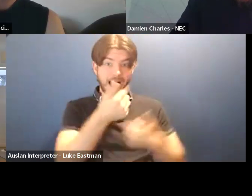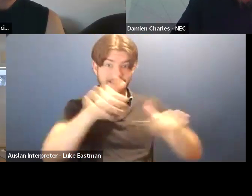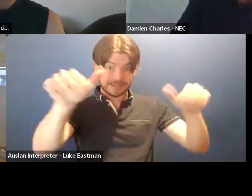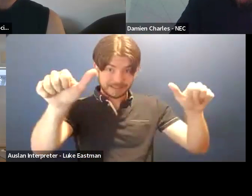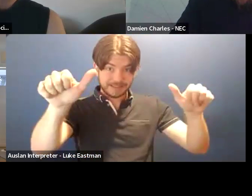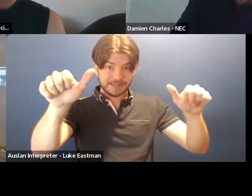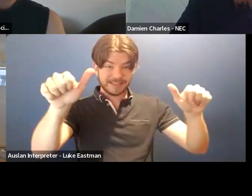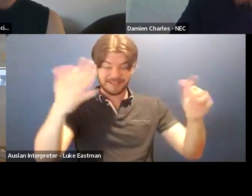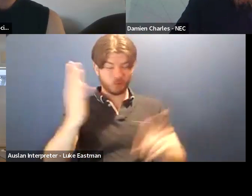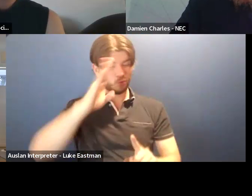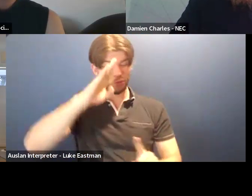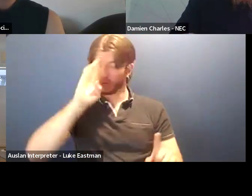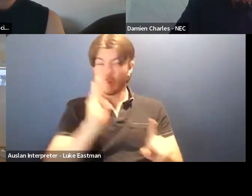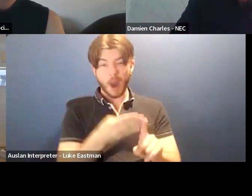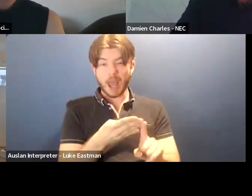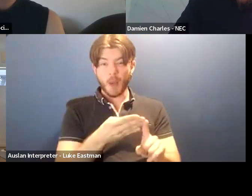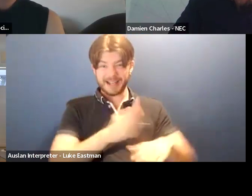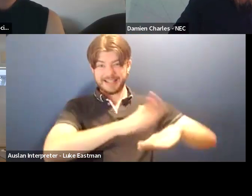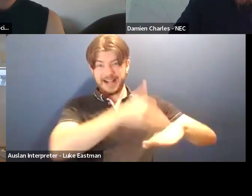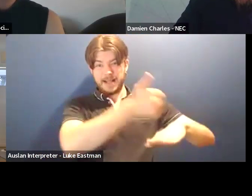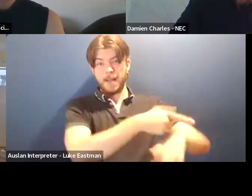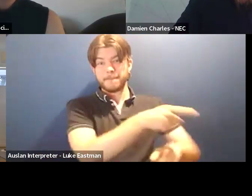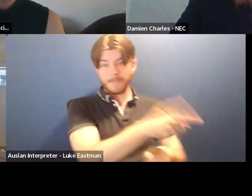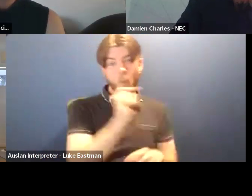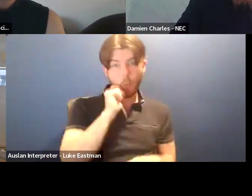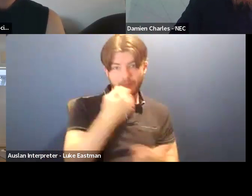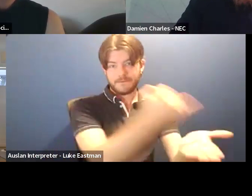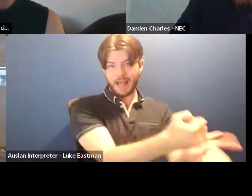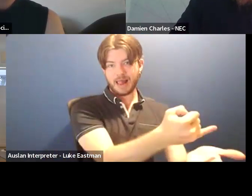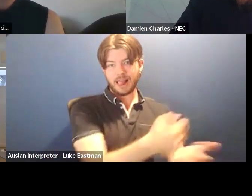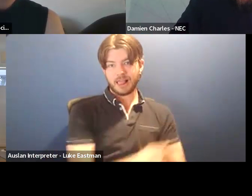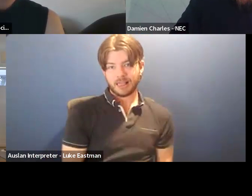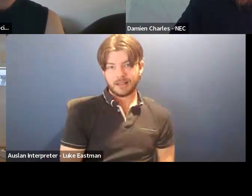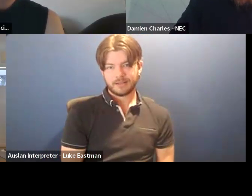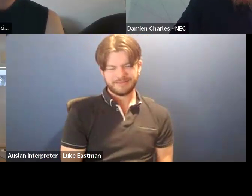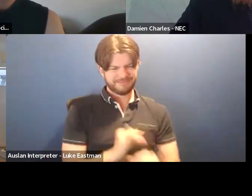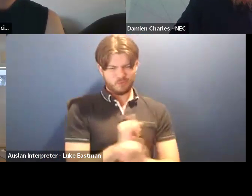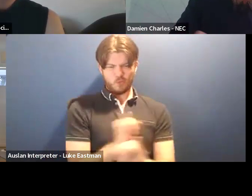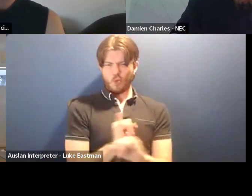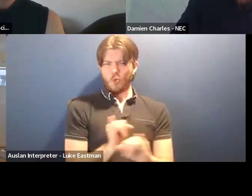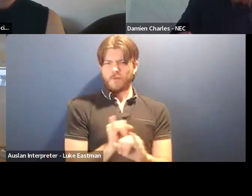you're ensuring failure and that's what you have you know that's a terrible